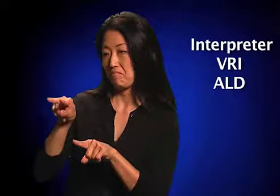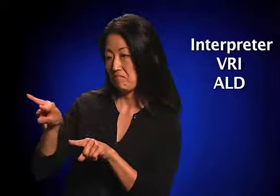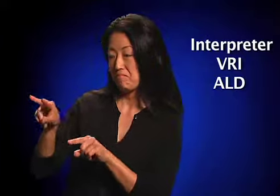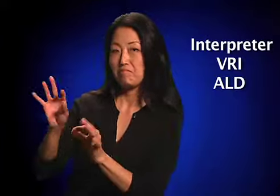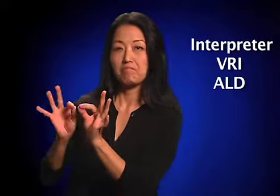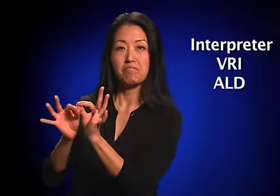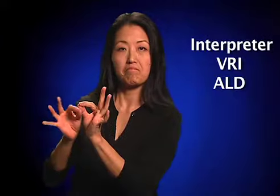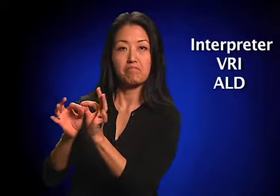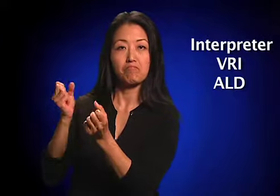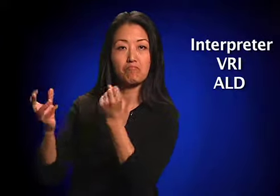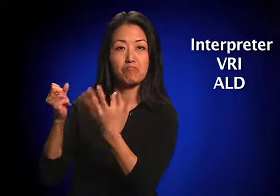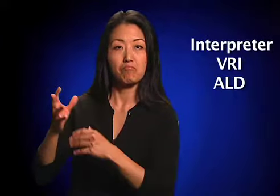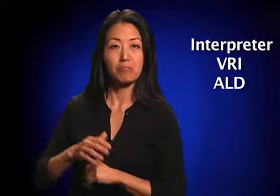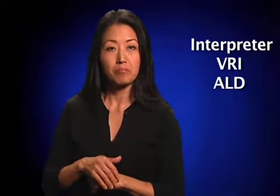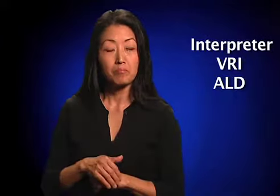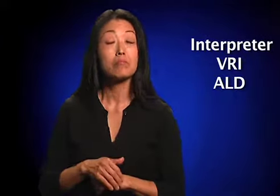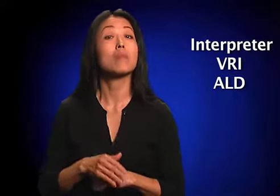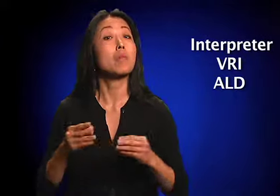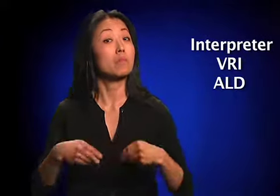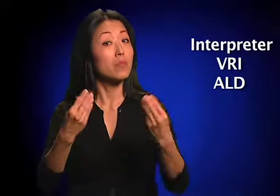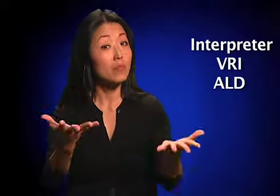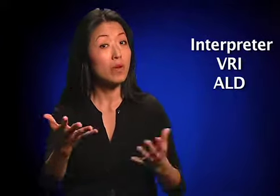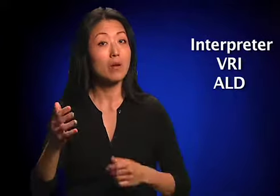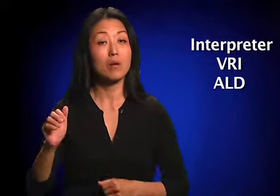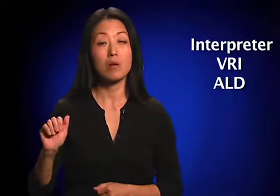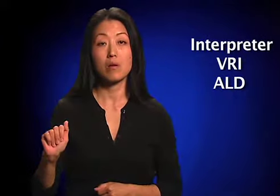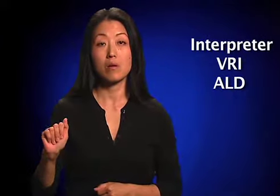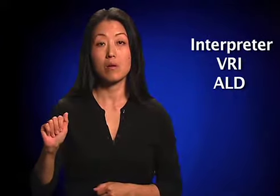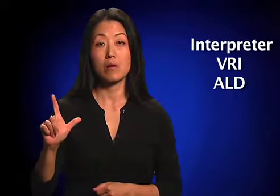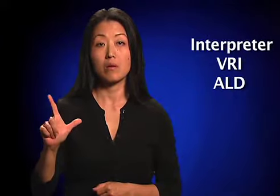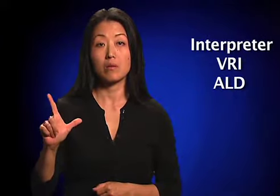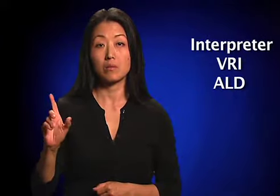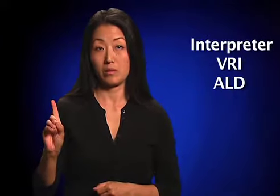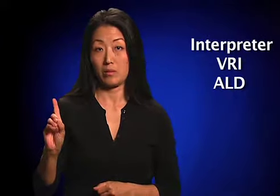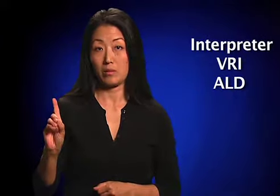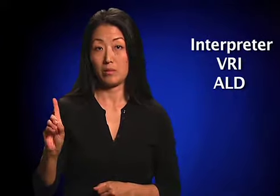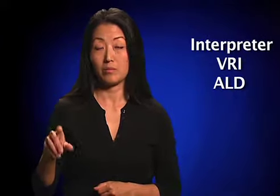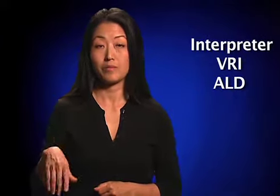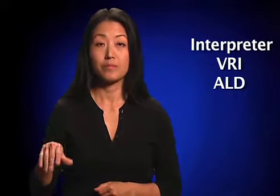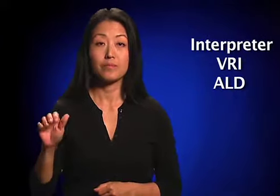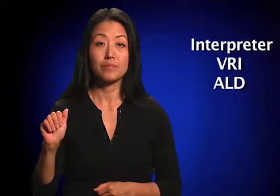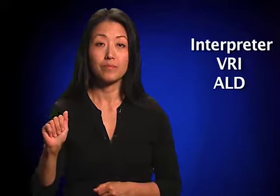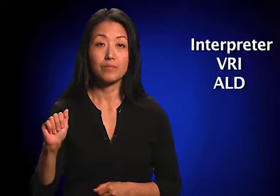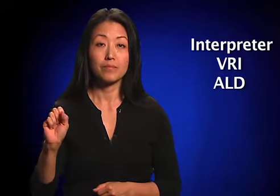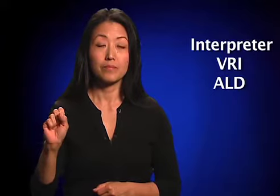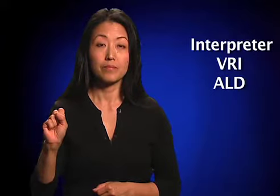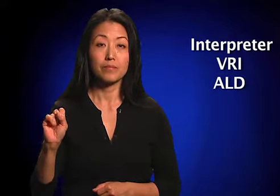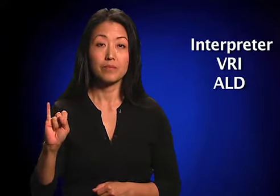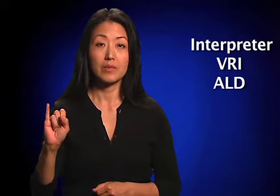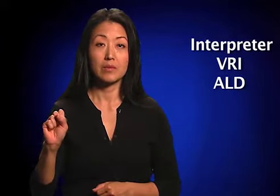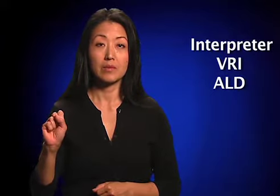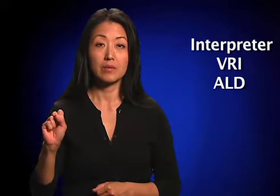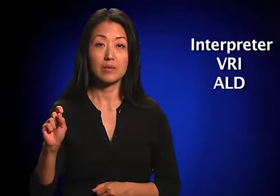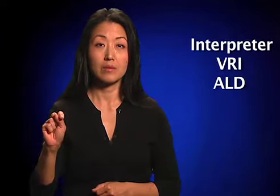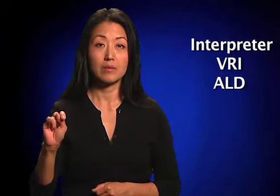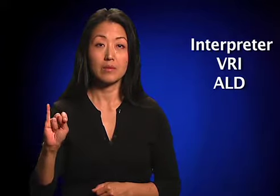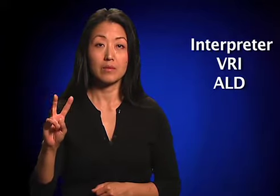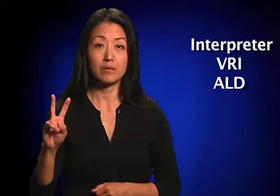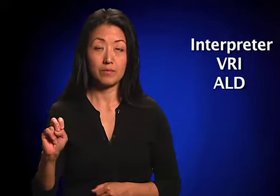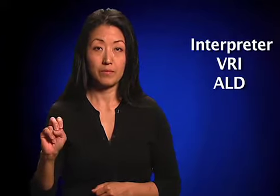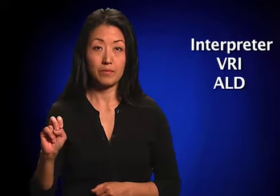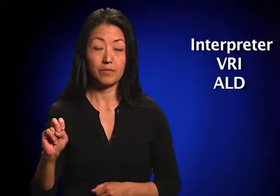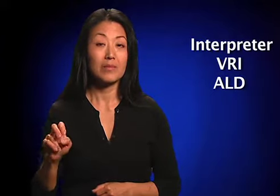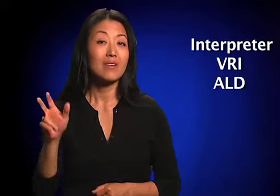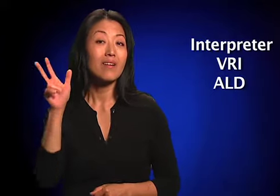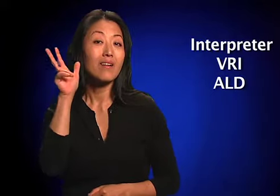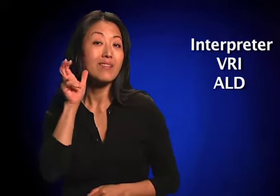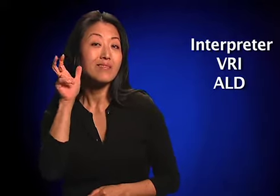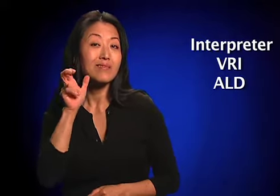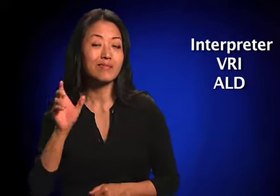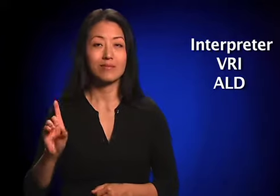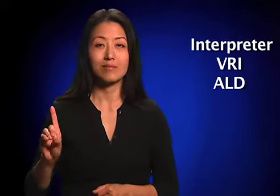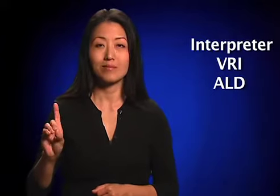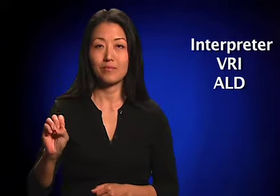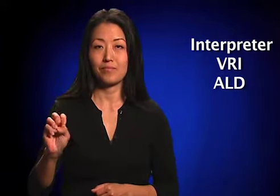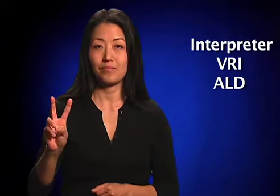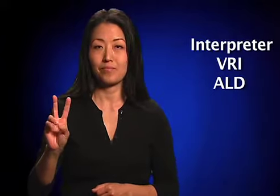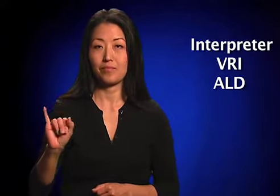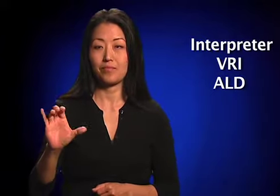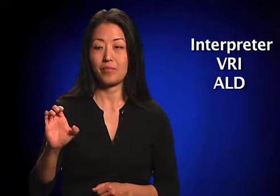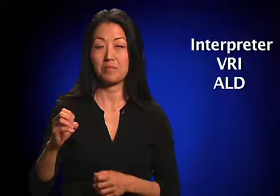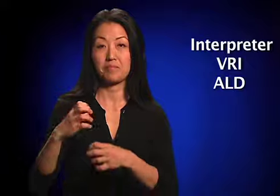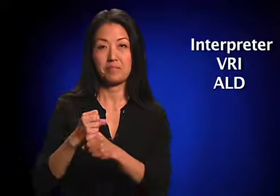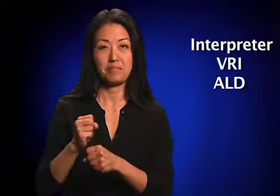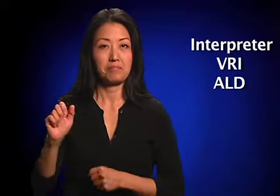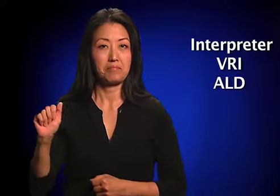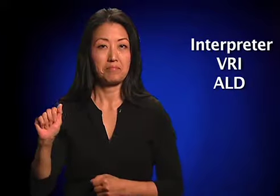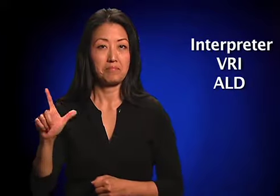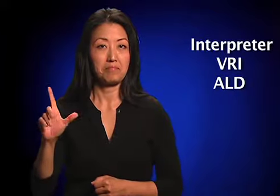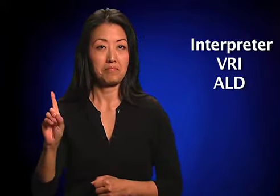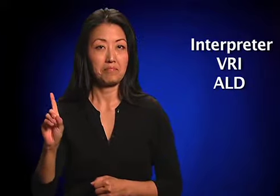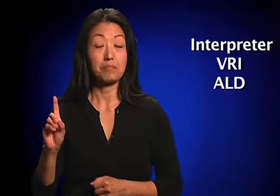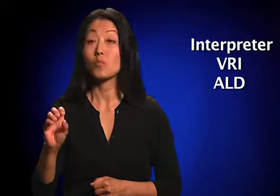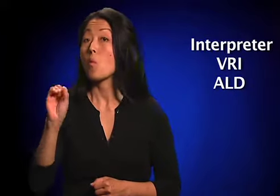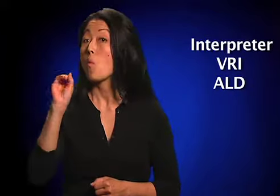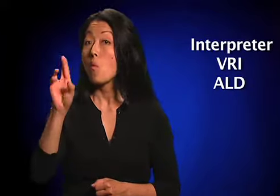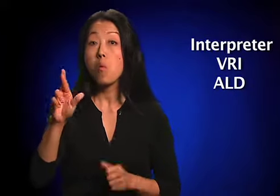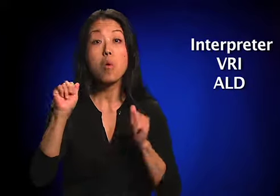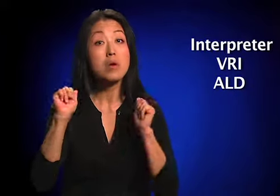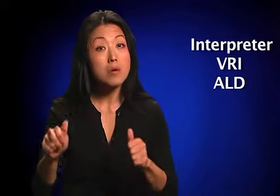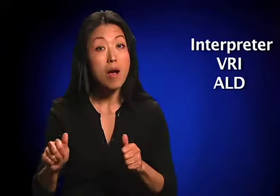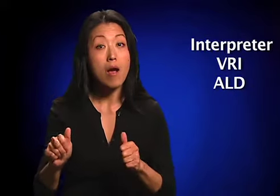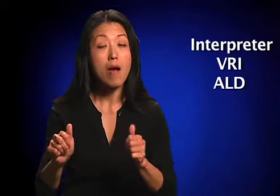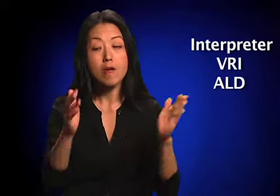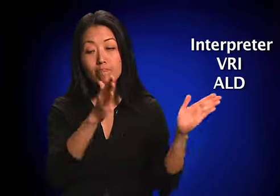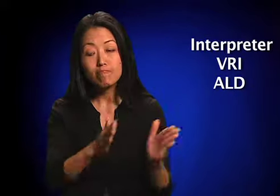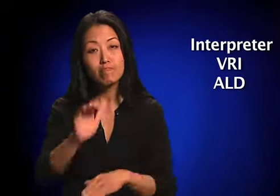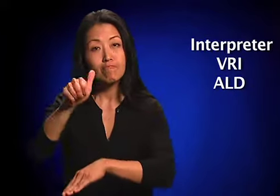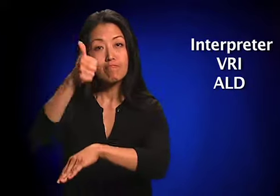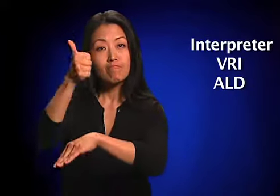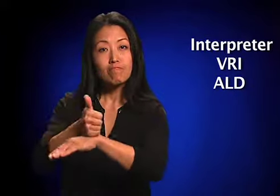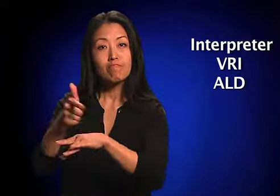provide an ALD or assistive listening device